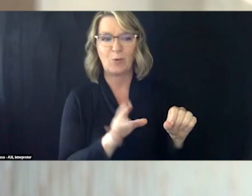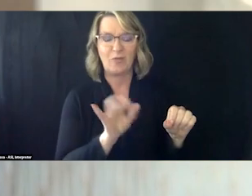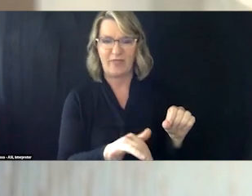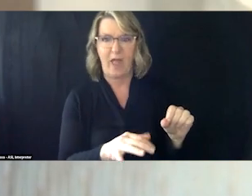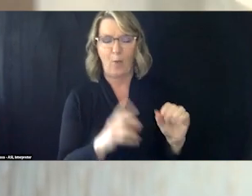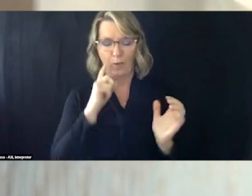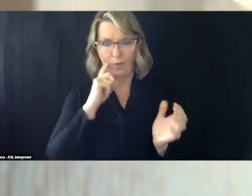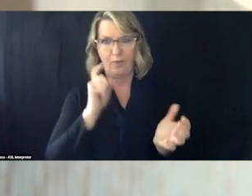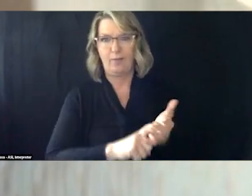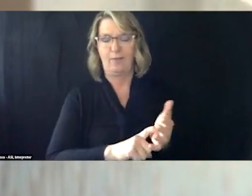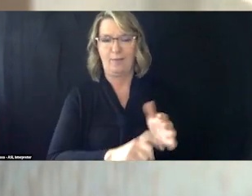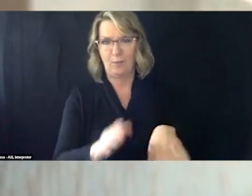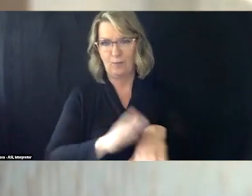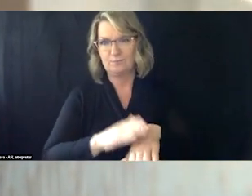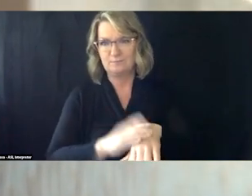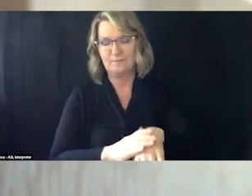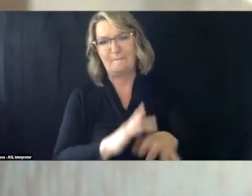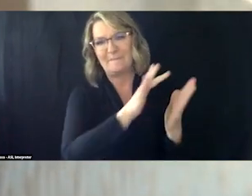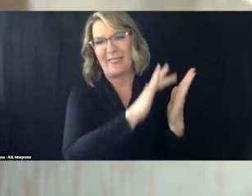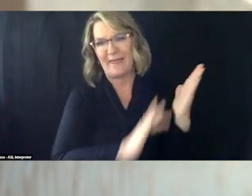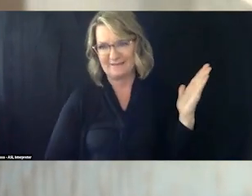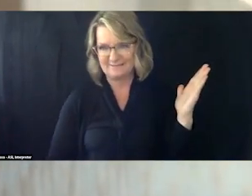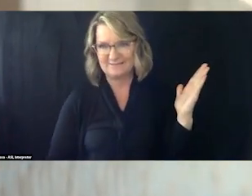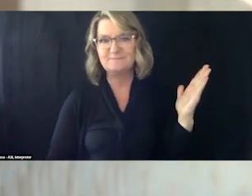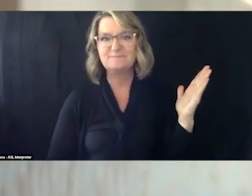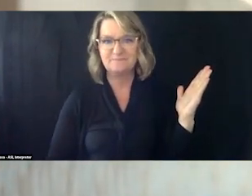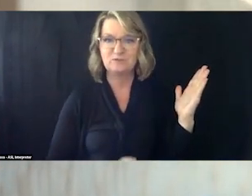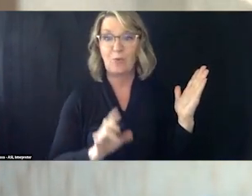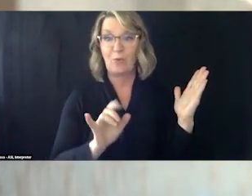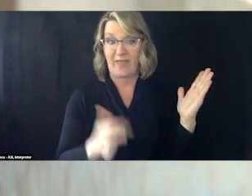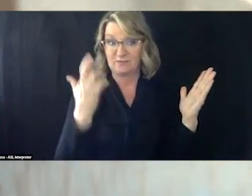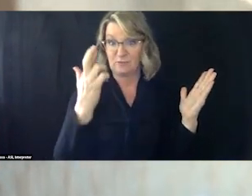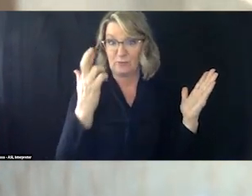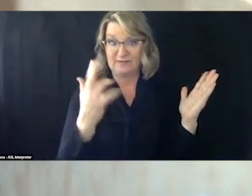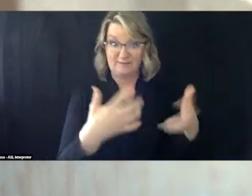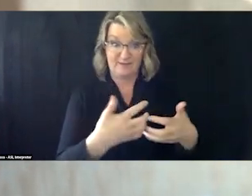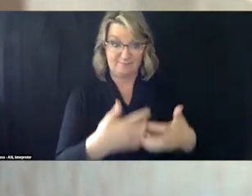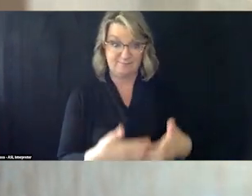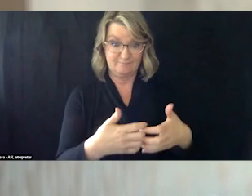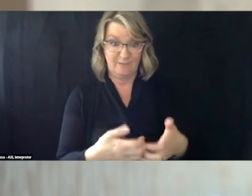in and that would also then register as a blank ballot so that's why we program our tabulation